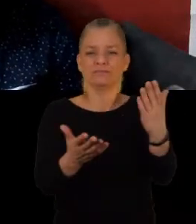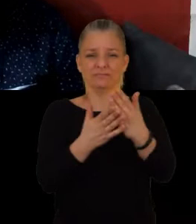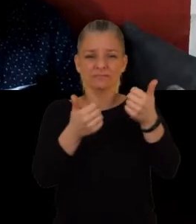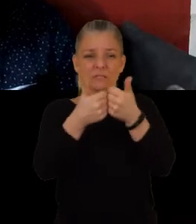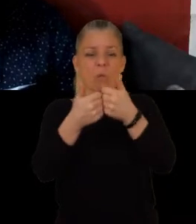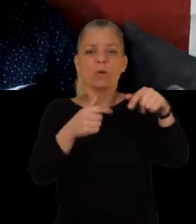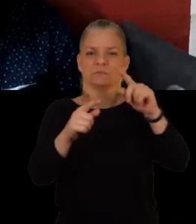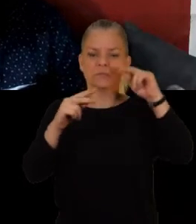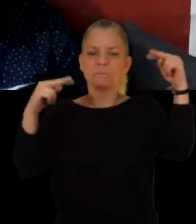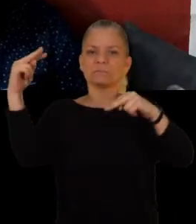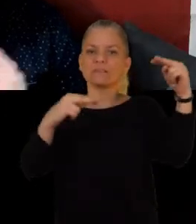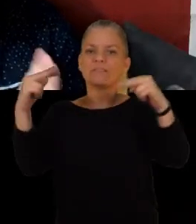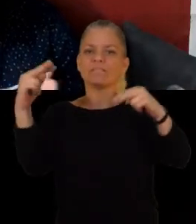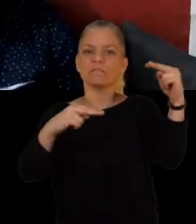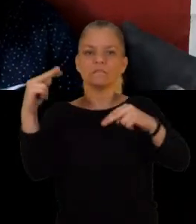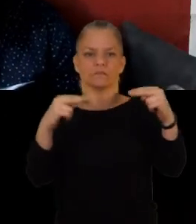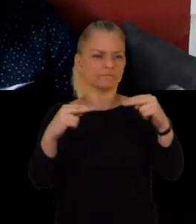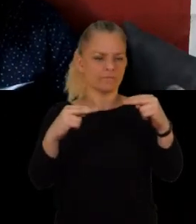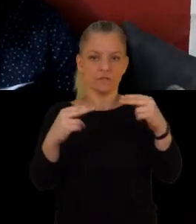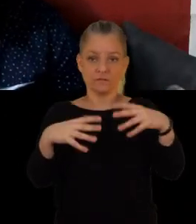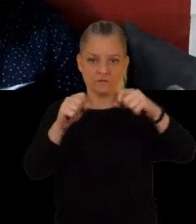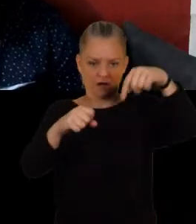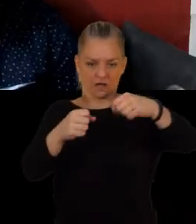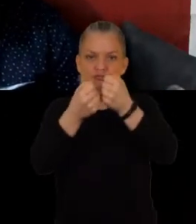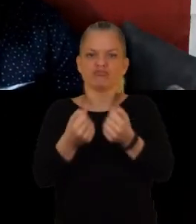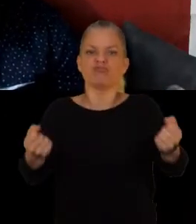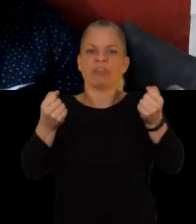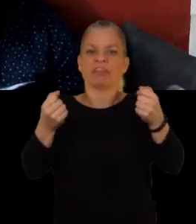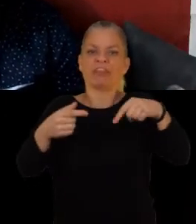actually taking a peer support kind of perspective of things we should really be strength based here